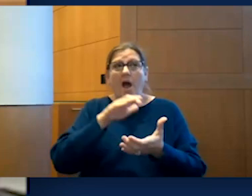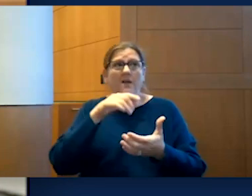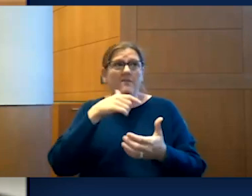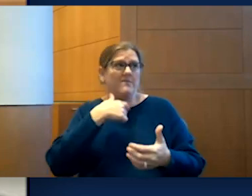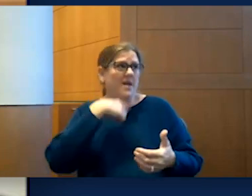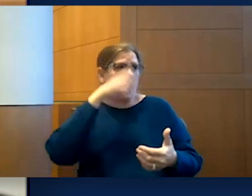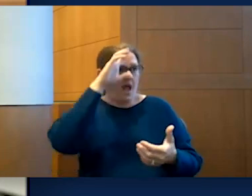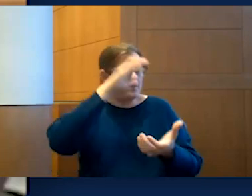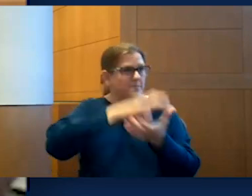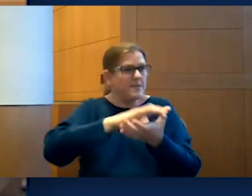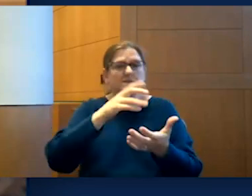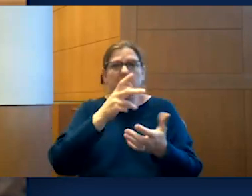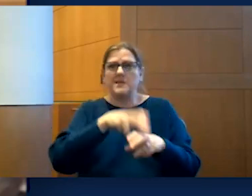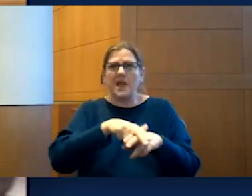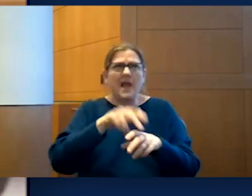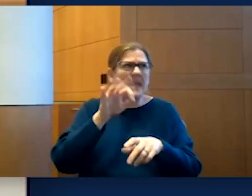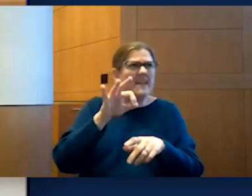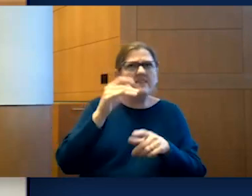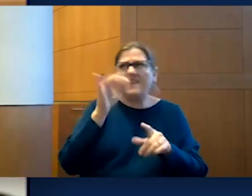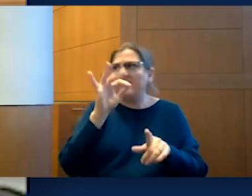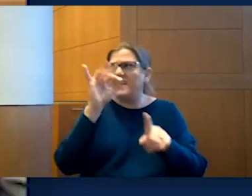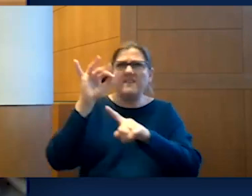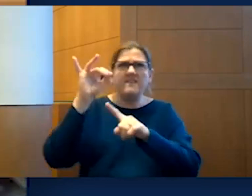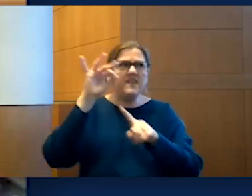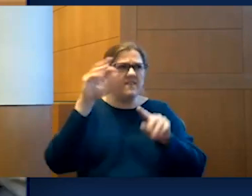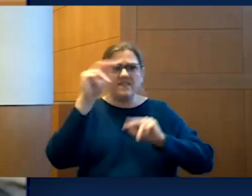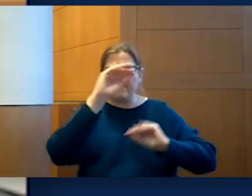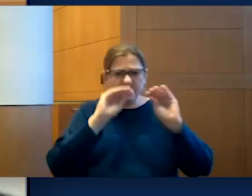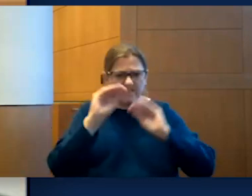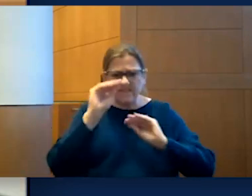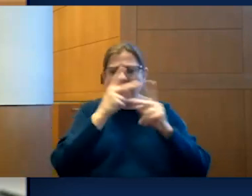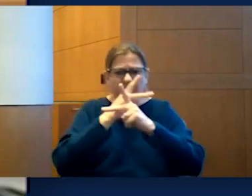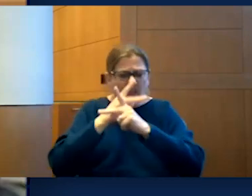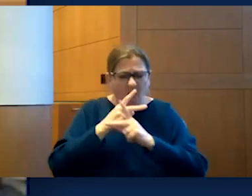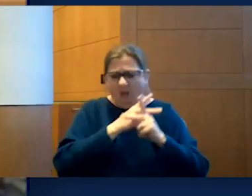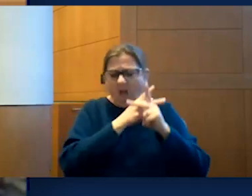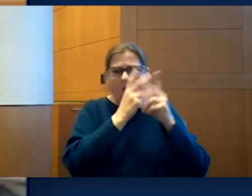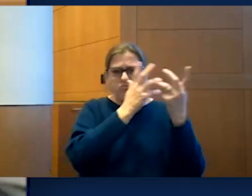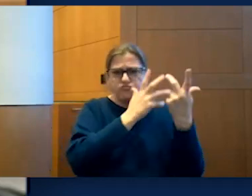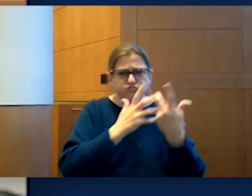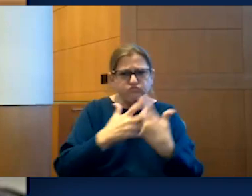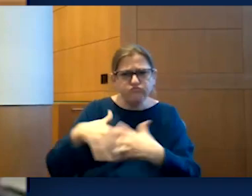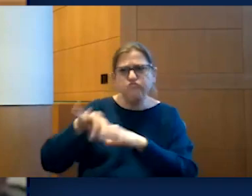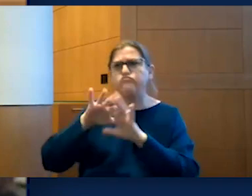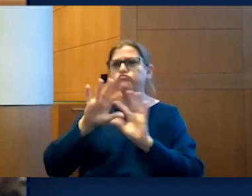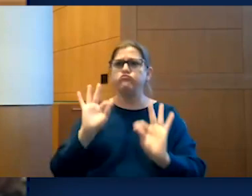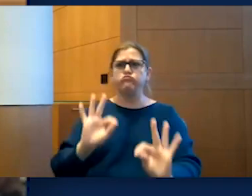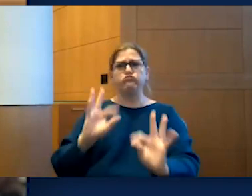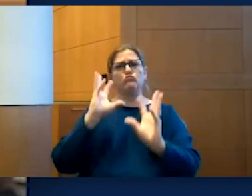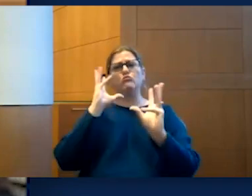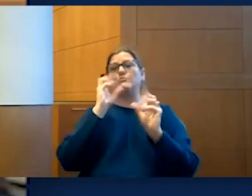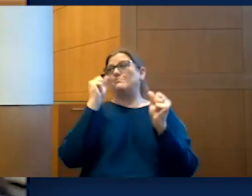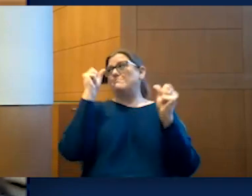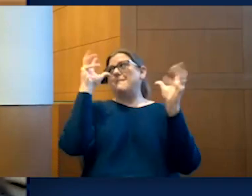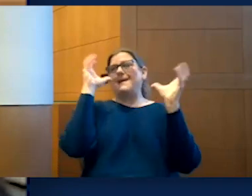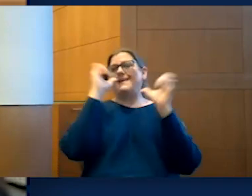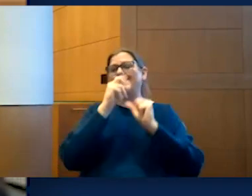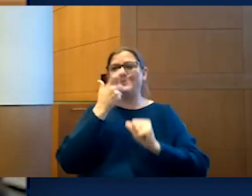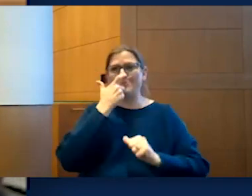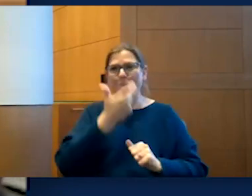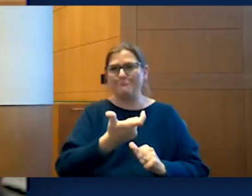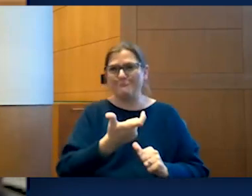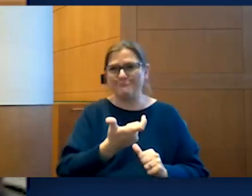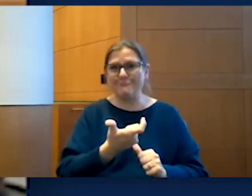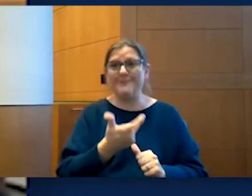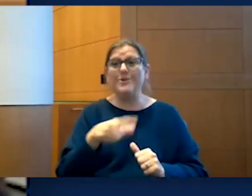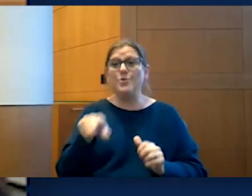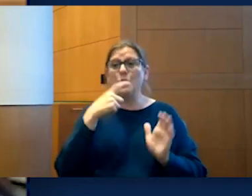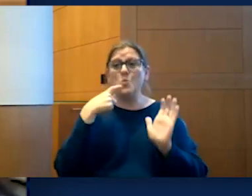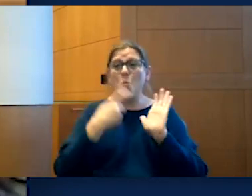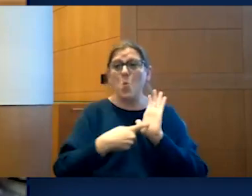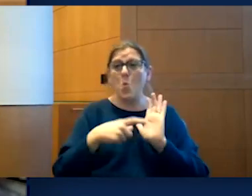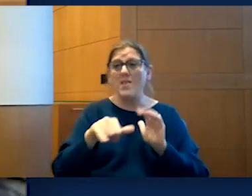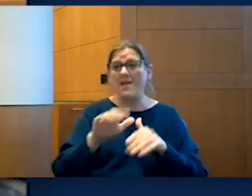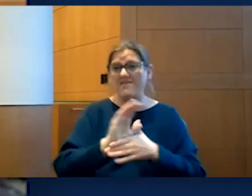We got him in here and he and his wife were sitting there problem solving if we did this and they did this and we did this. It was just amazing to see. And if you noticed in the video, he is working on muscle building, working very hard to get back up on the lift where the patient...